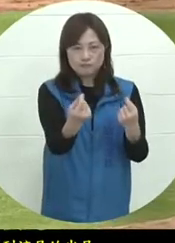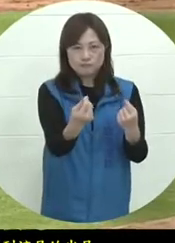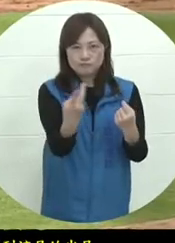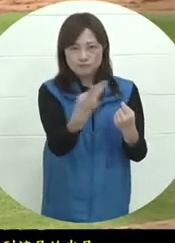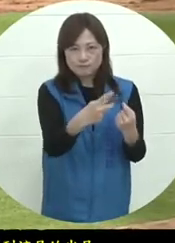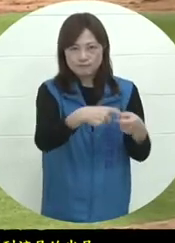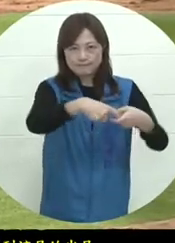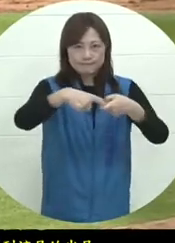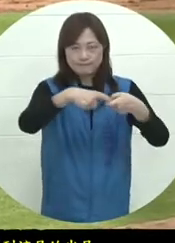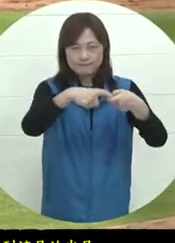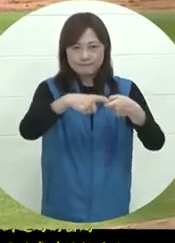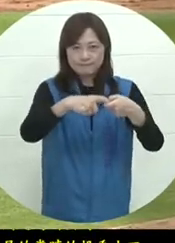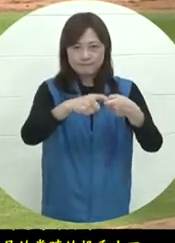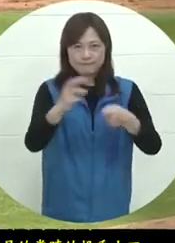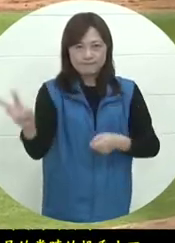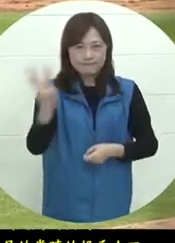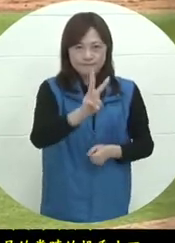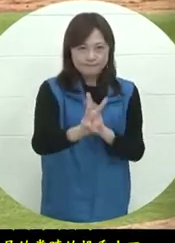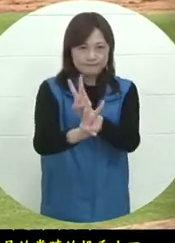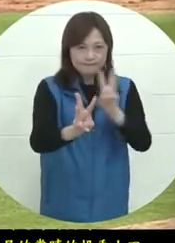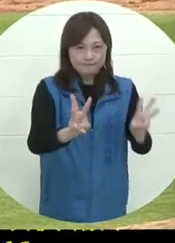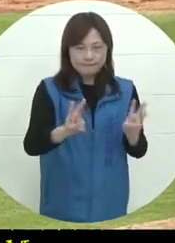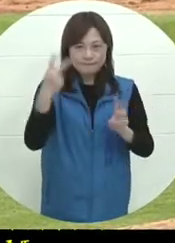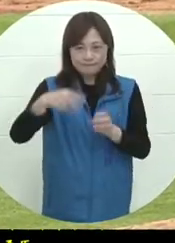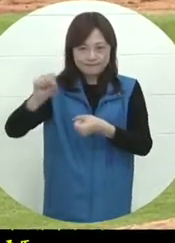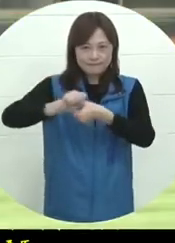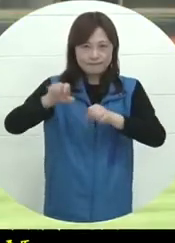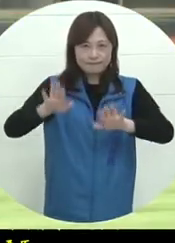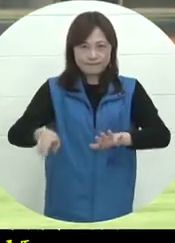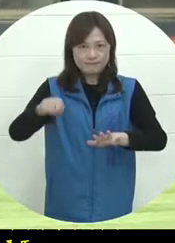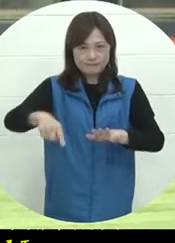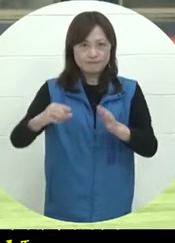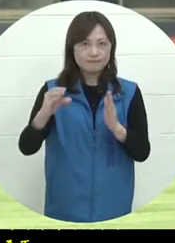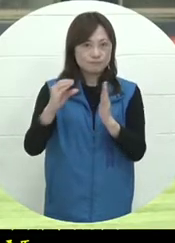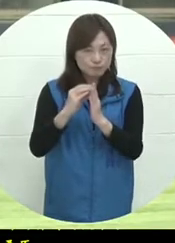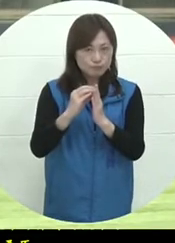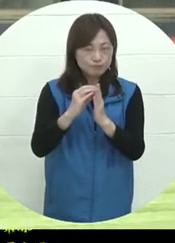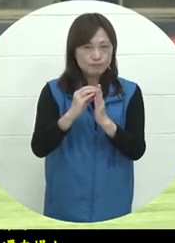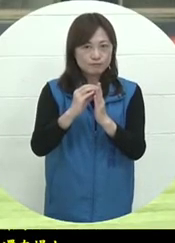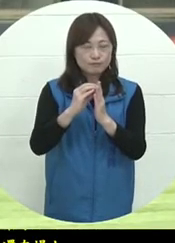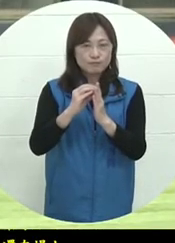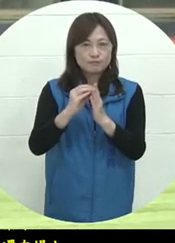Three ups and three downs in two consecutive innings plus this The first out of the inning was 7 consecutive outs.